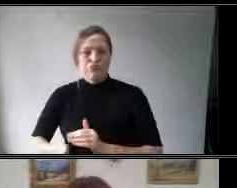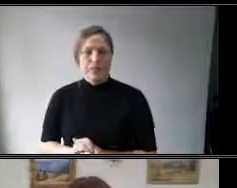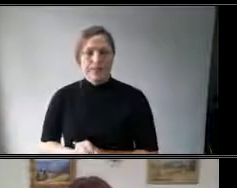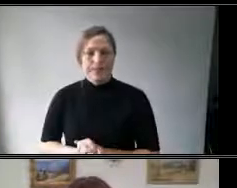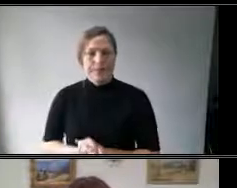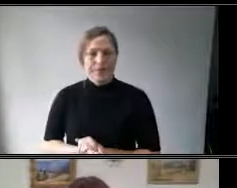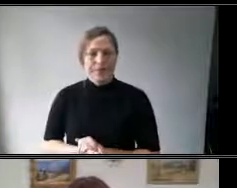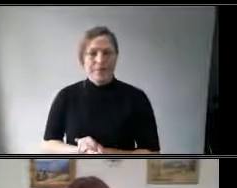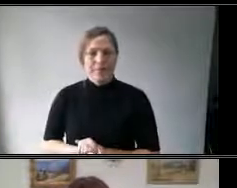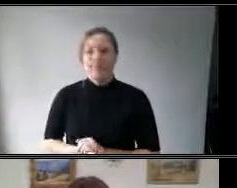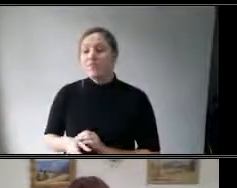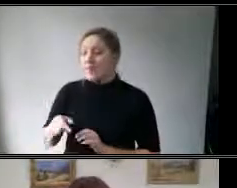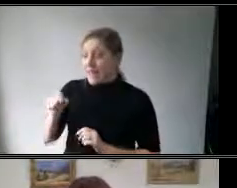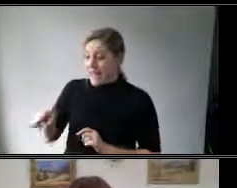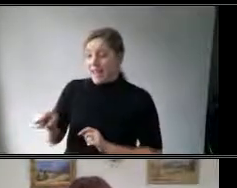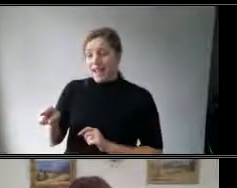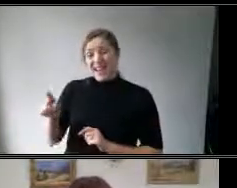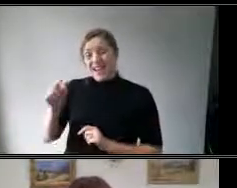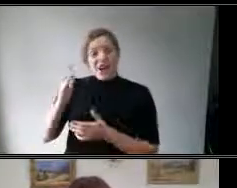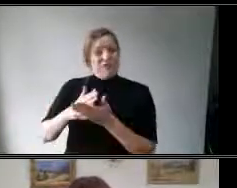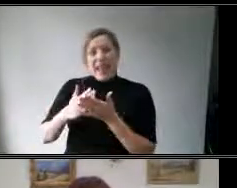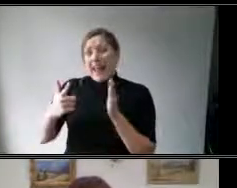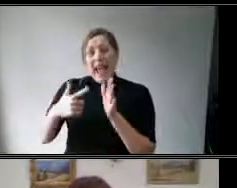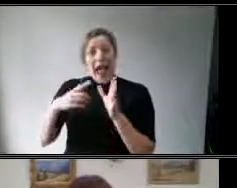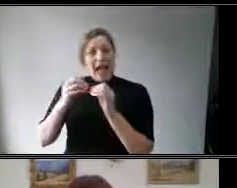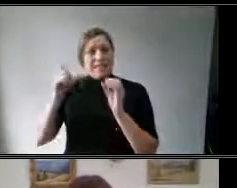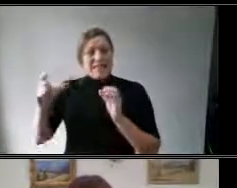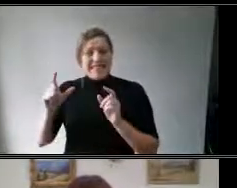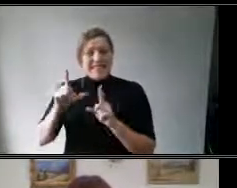the abc's are really complicated because there's many many departments who are involved in many